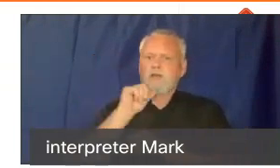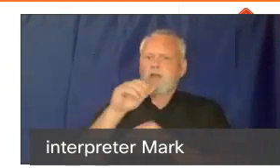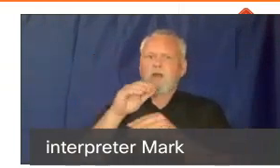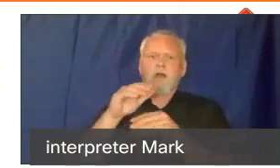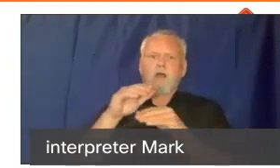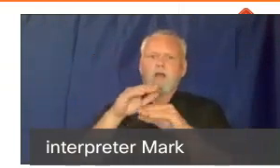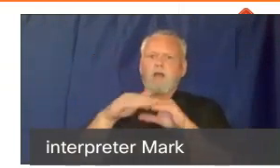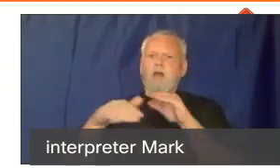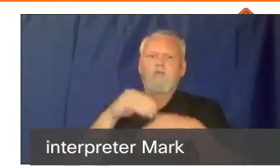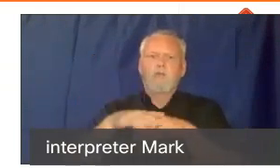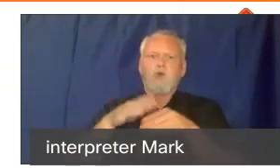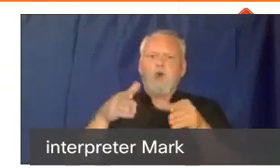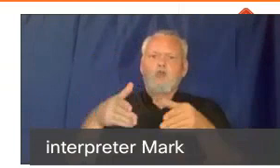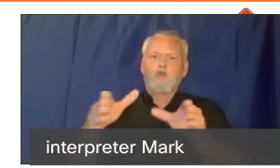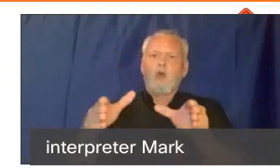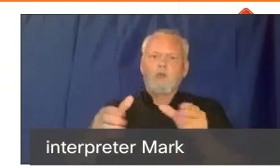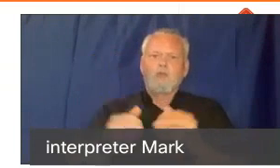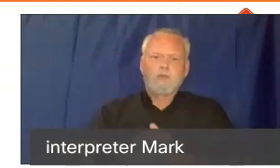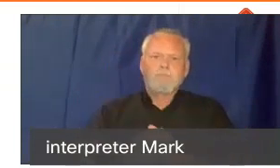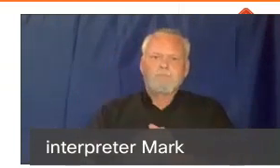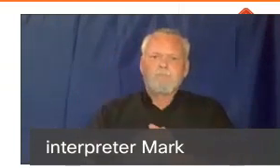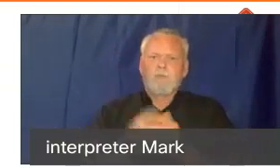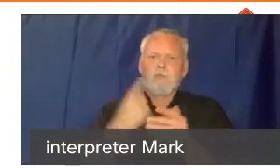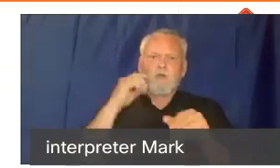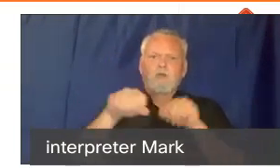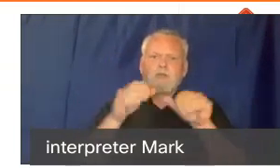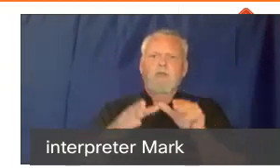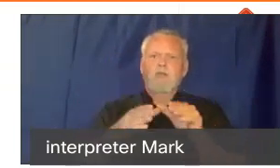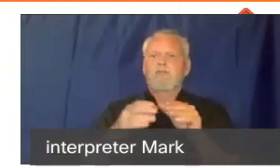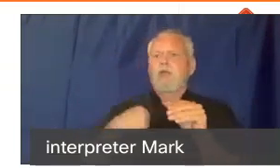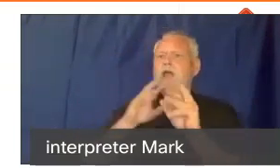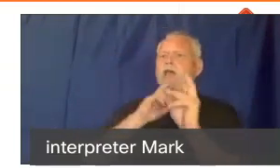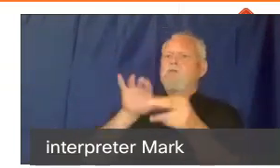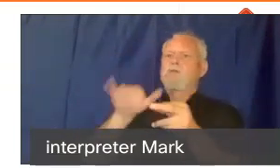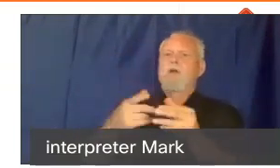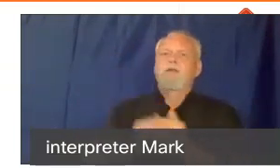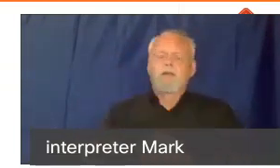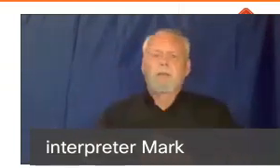Broads actually, I can respond to that. 2nd, sure.